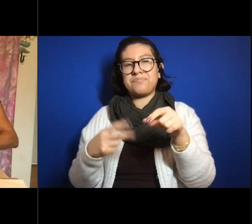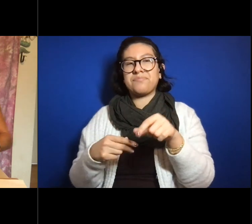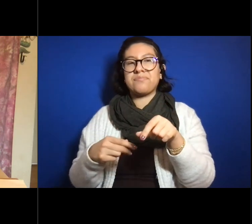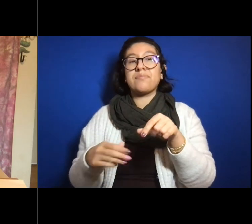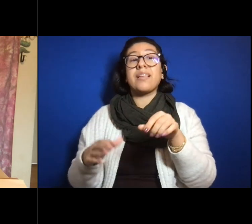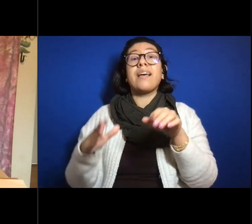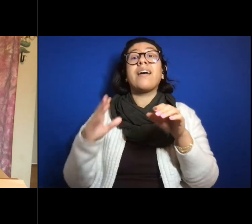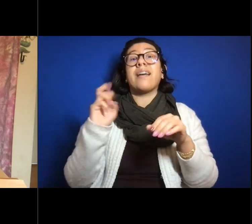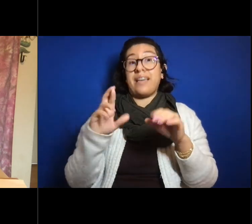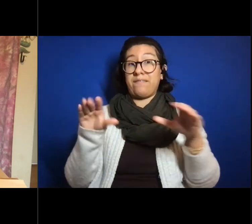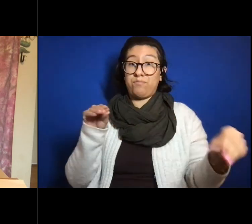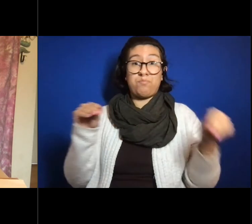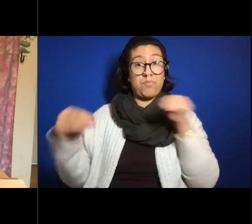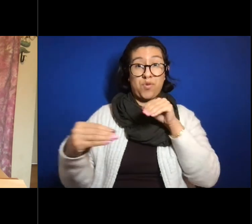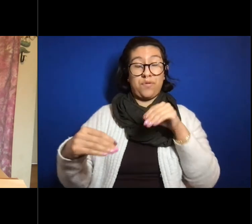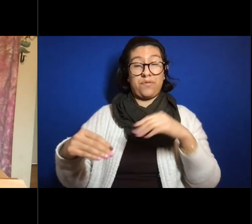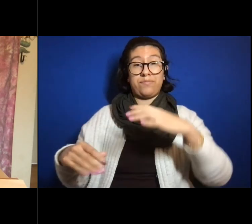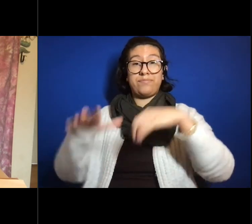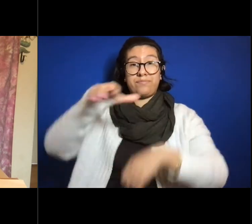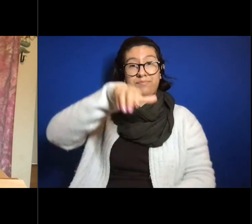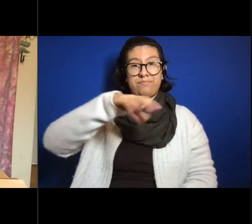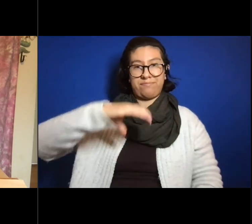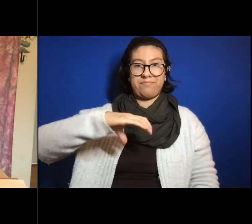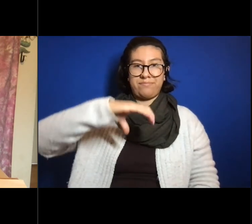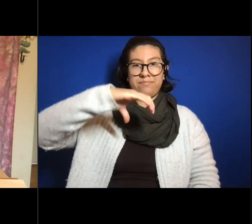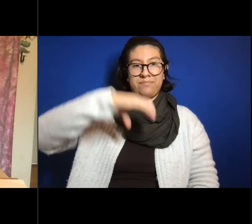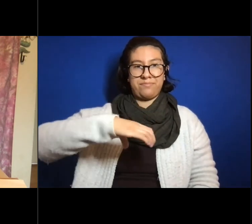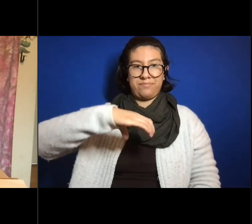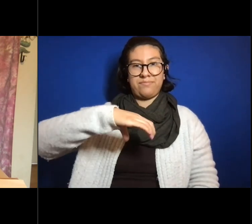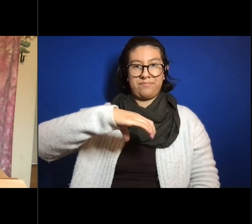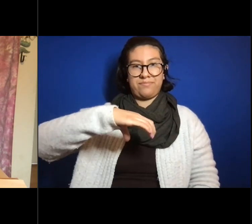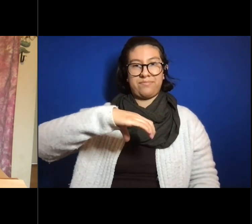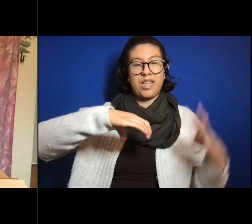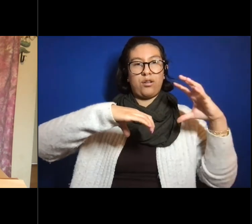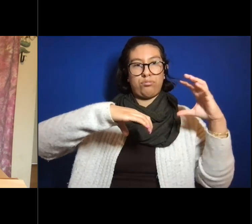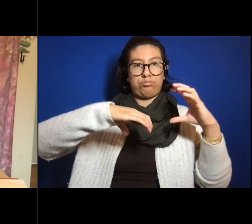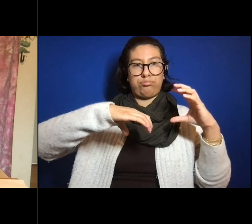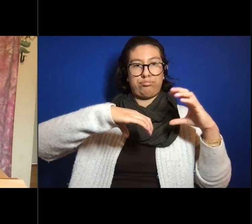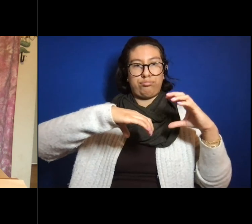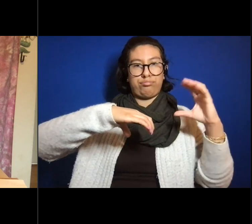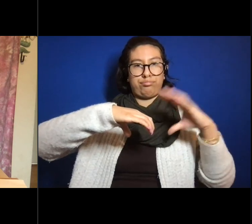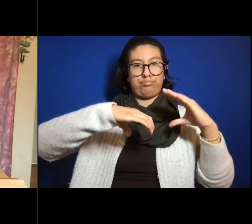And if it's turned this way where we've got all of this surface area hanging over